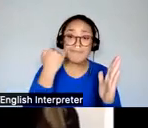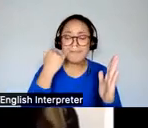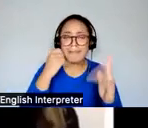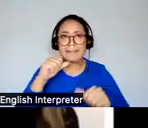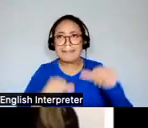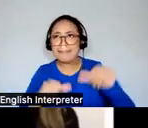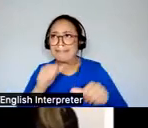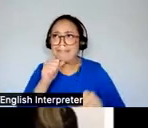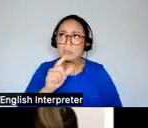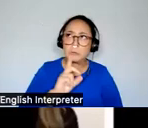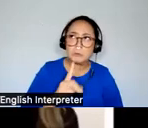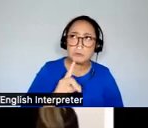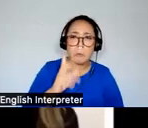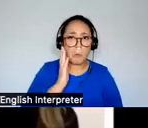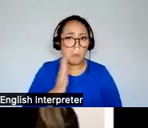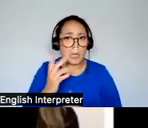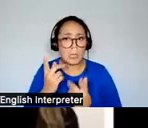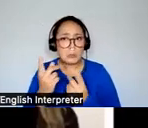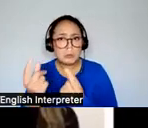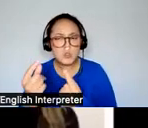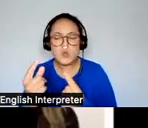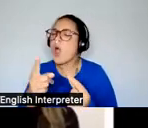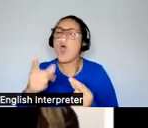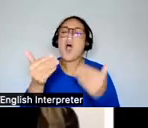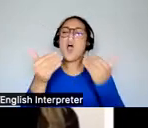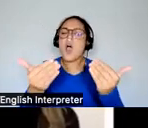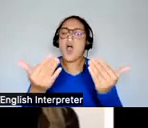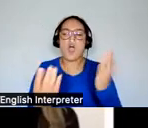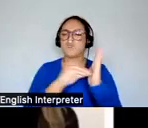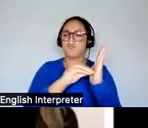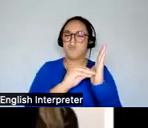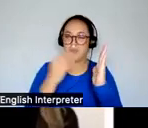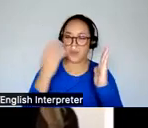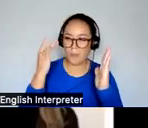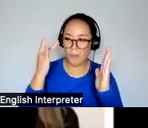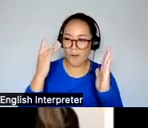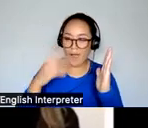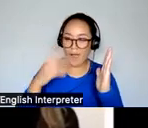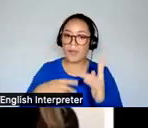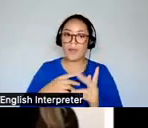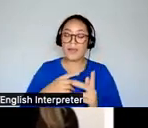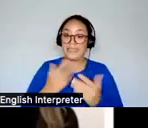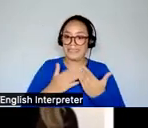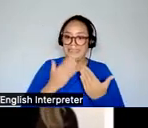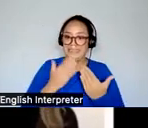please just include it anyways, as it's easier for us to approve all the information ahead